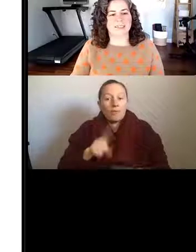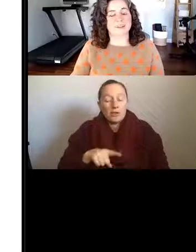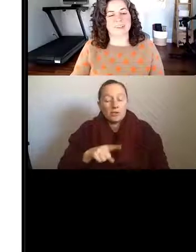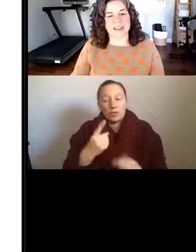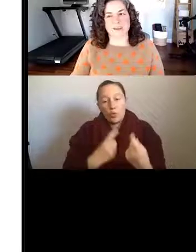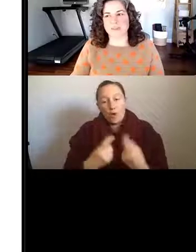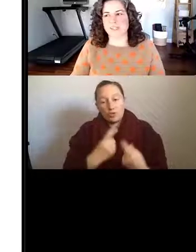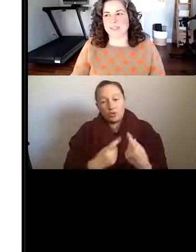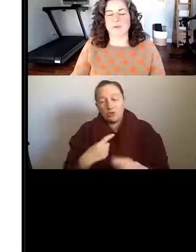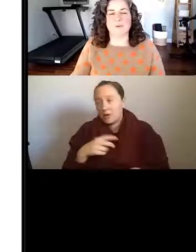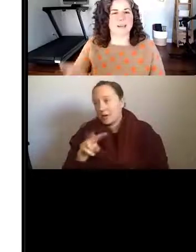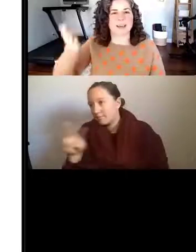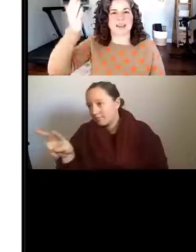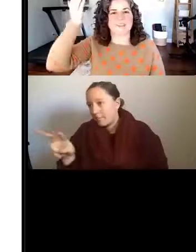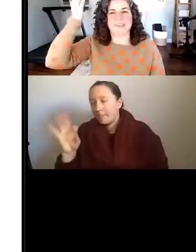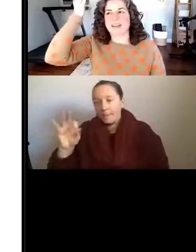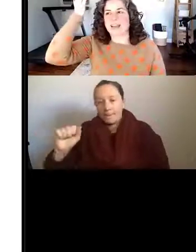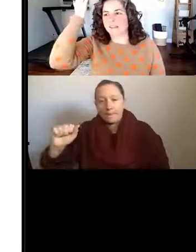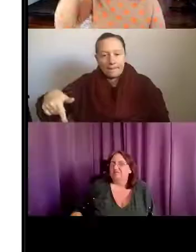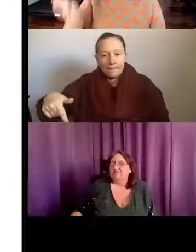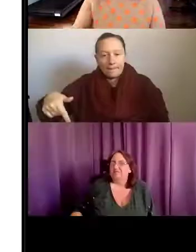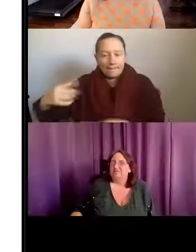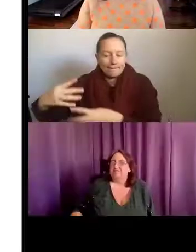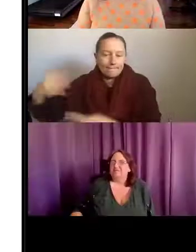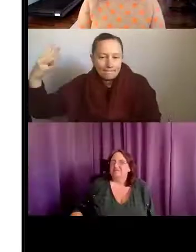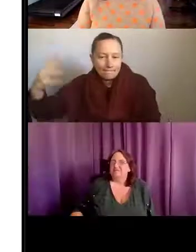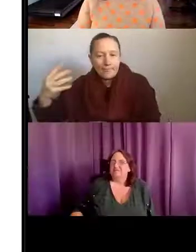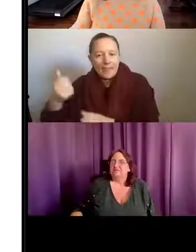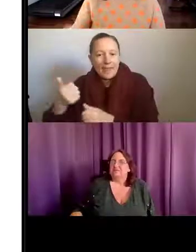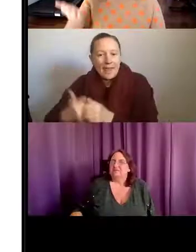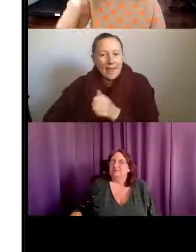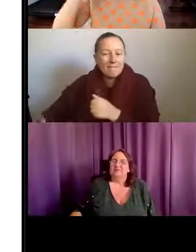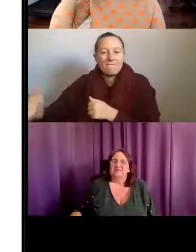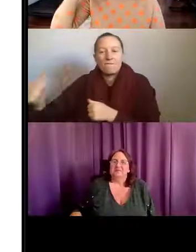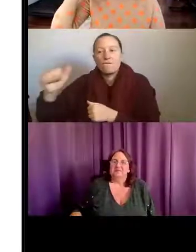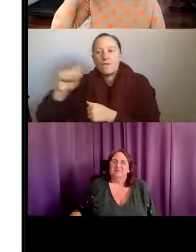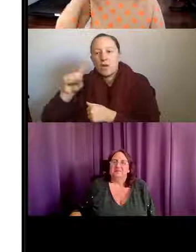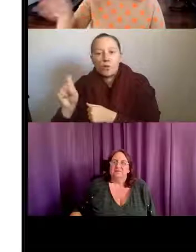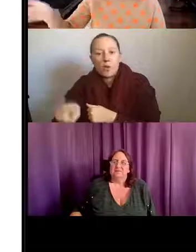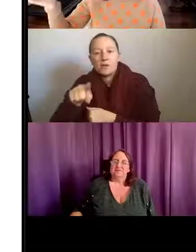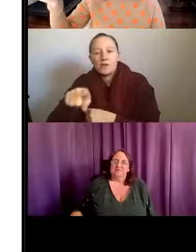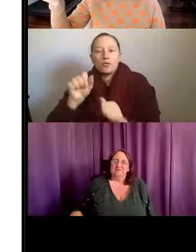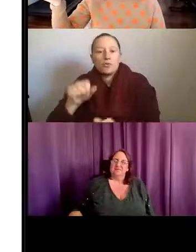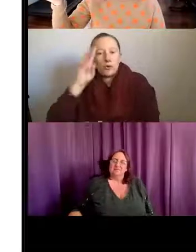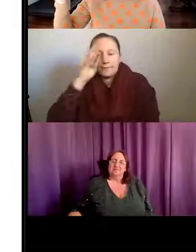There's a FAQ that has every question you can think of plus a hundred questions